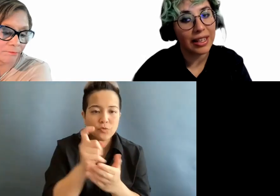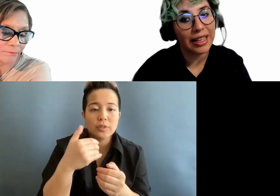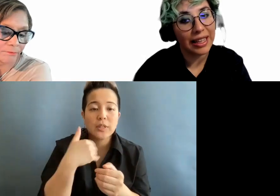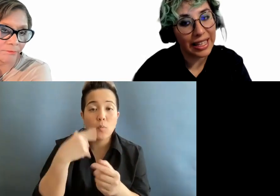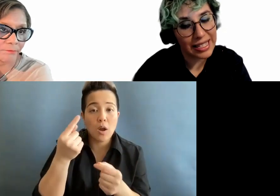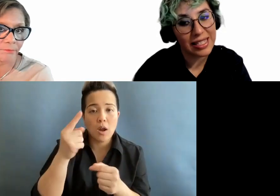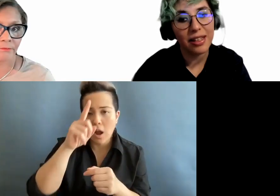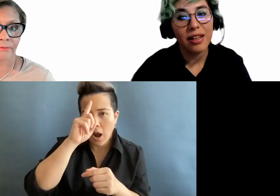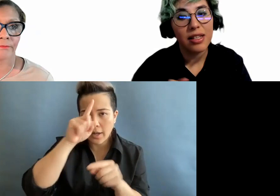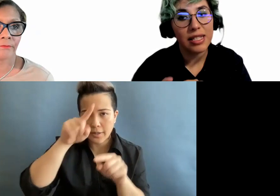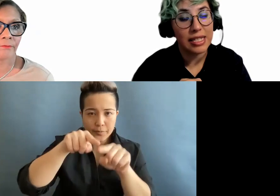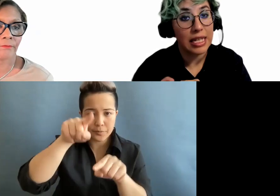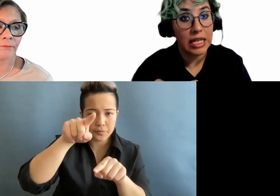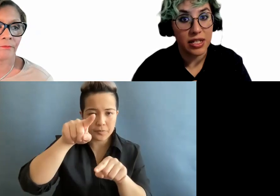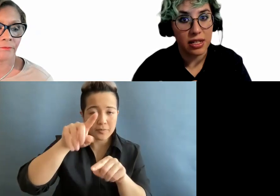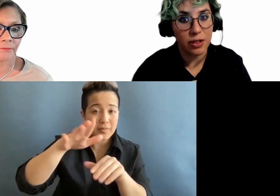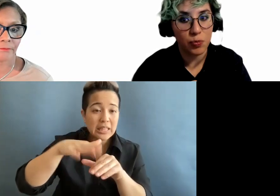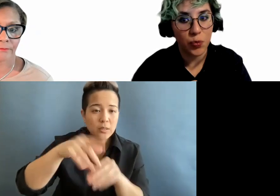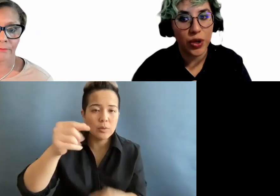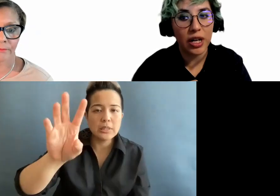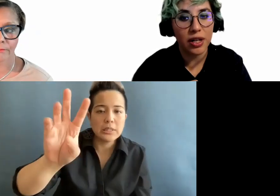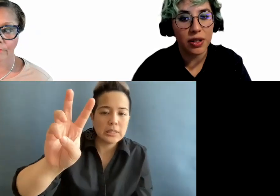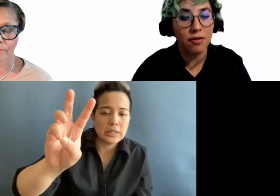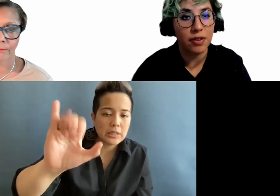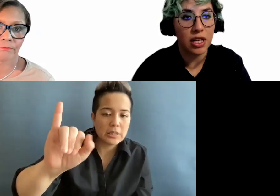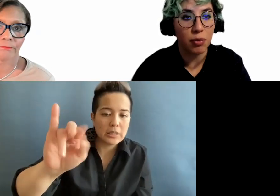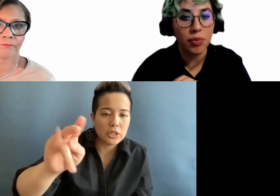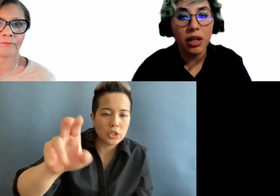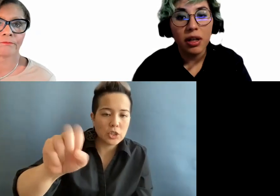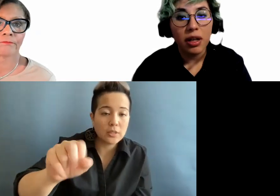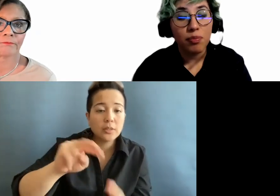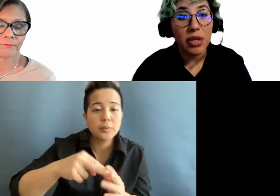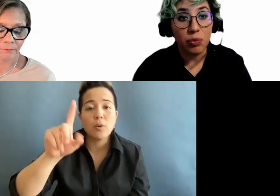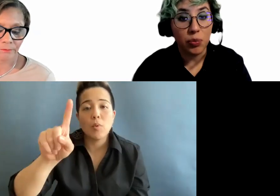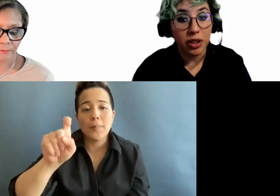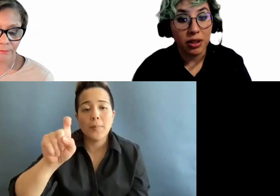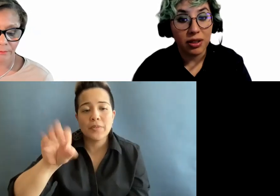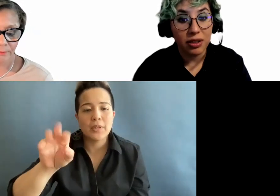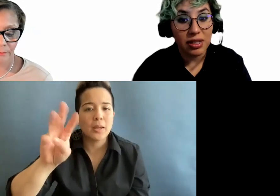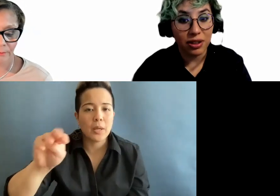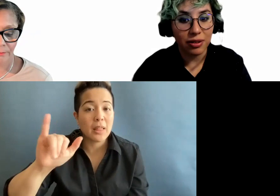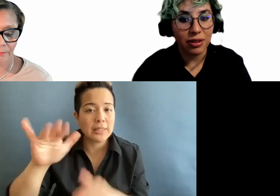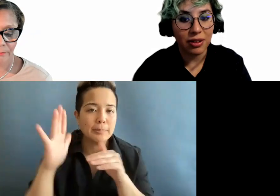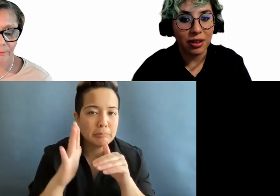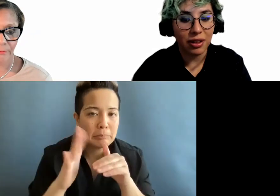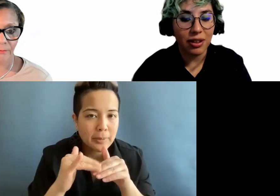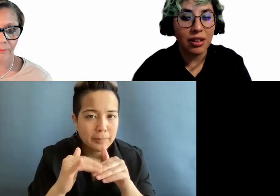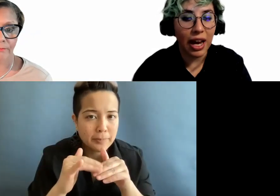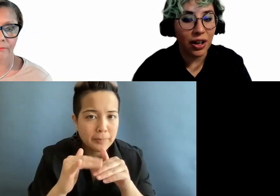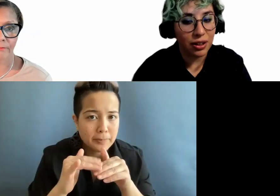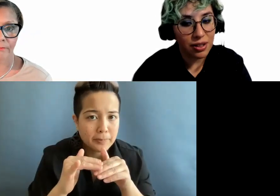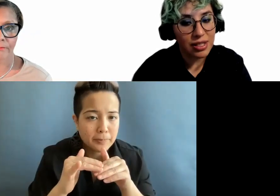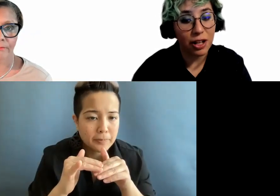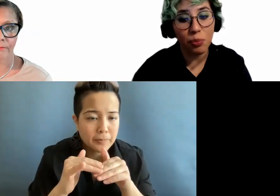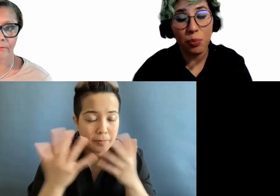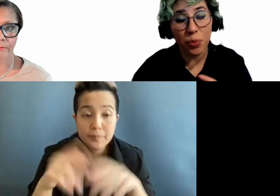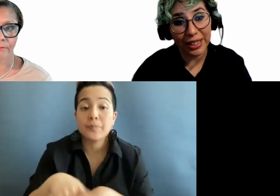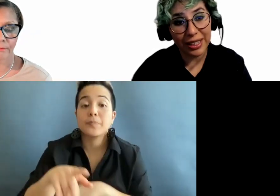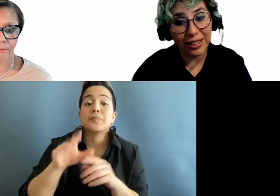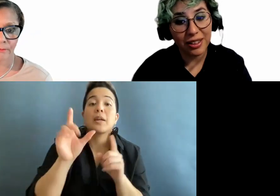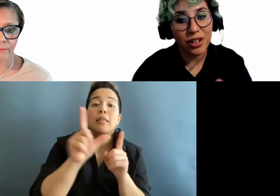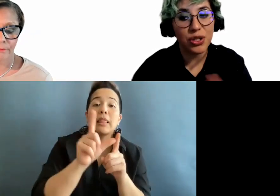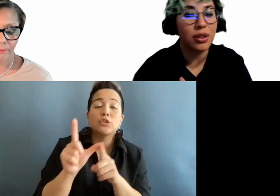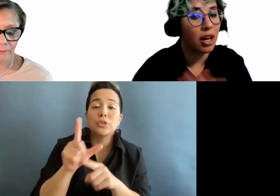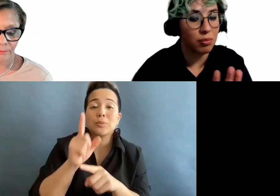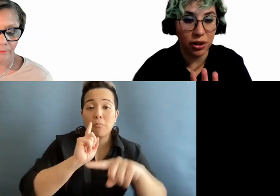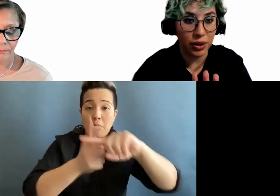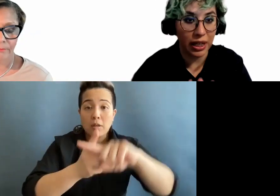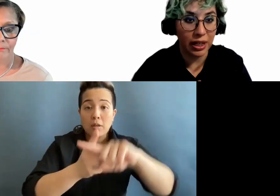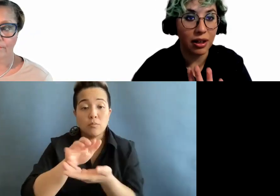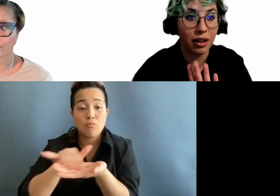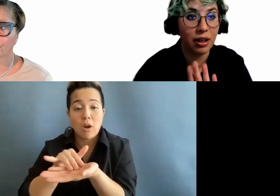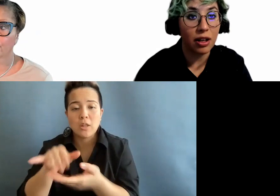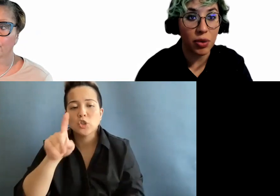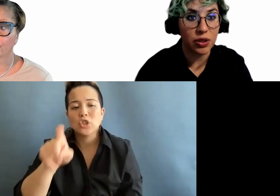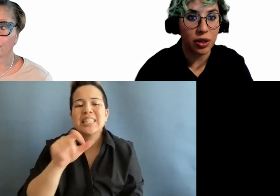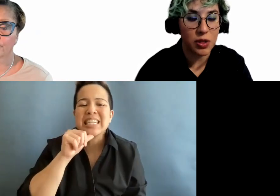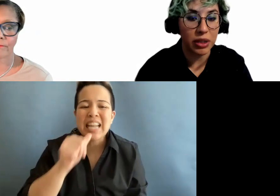at least 6 inches, 150 mm, minimum. So characters and braille should not be located in a pictogram's